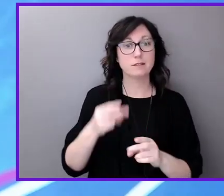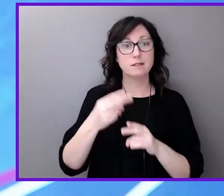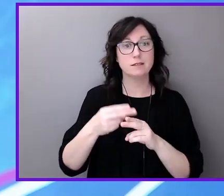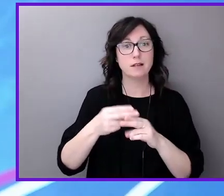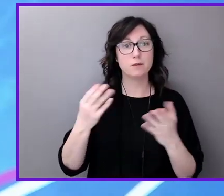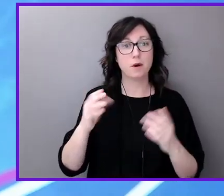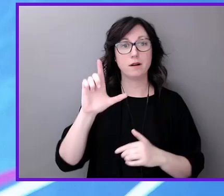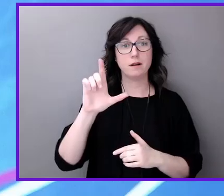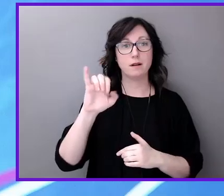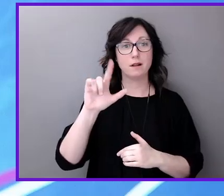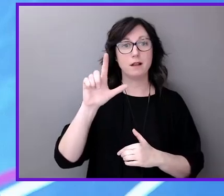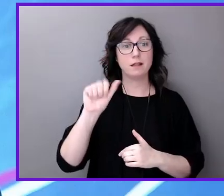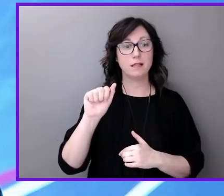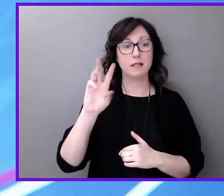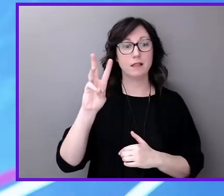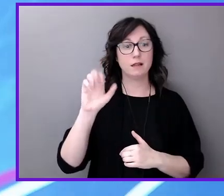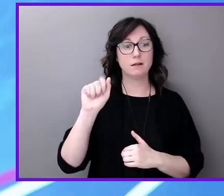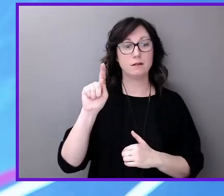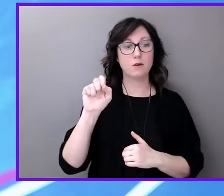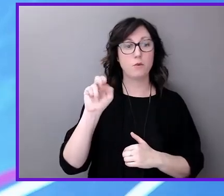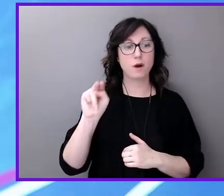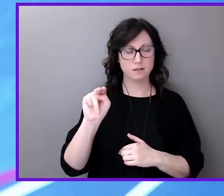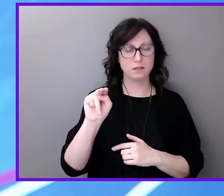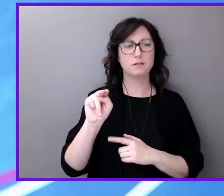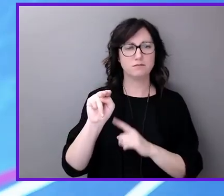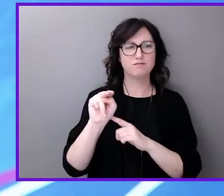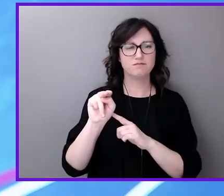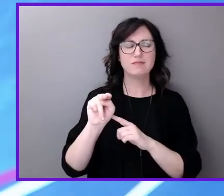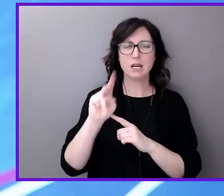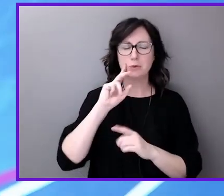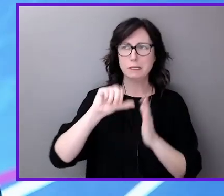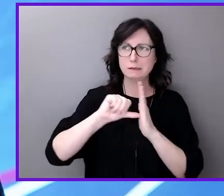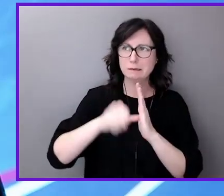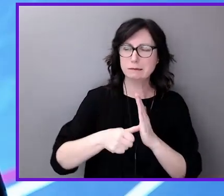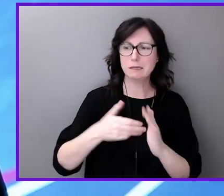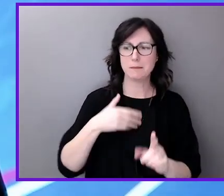that speaks strongly to the idea I’m trying to express.